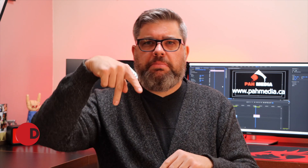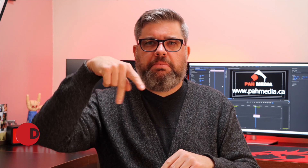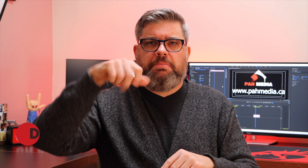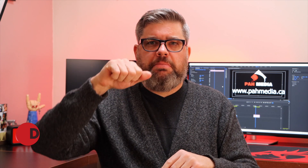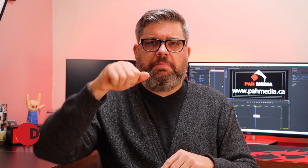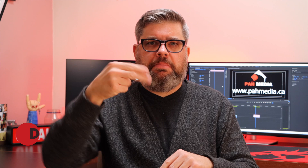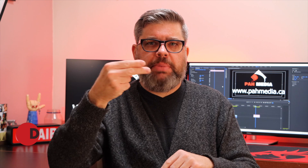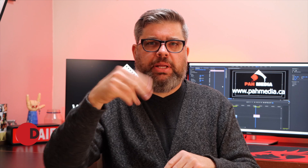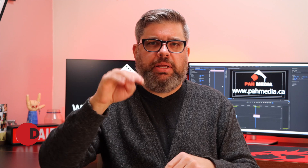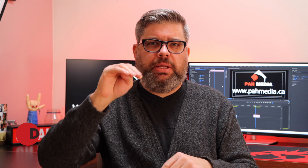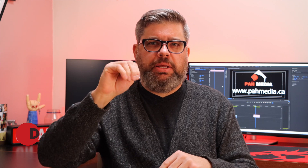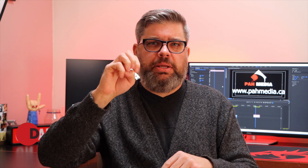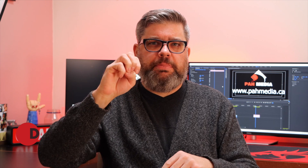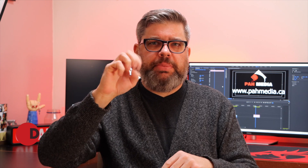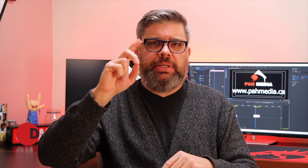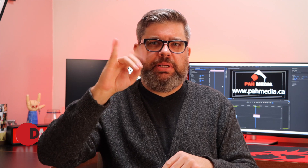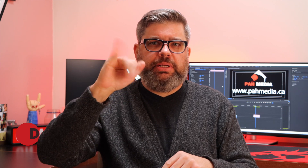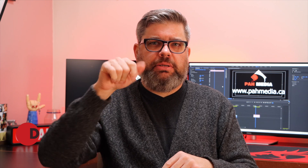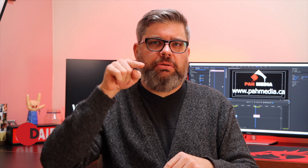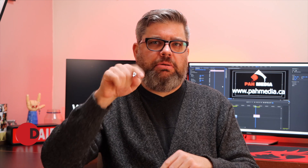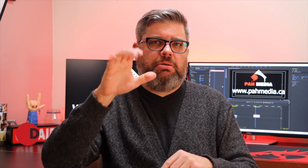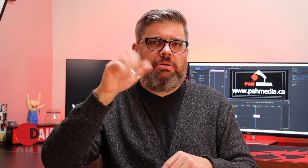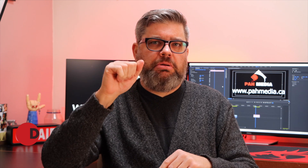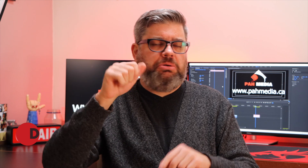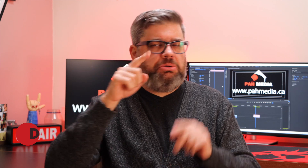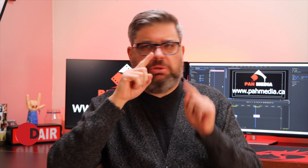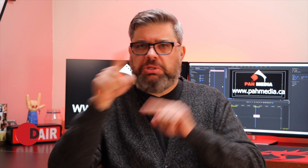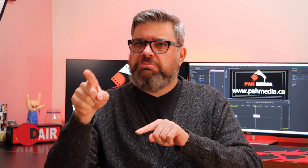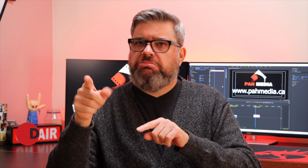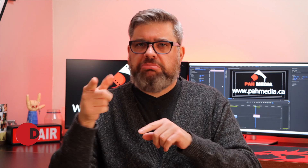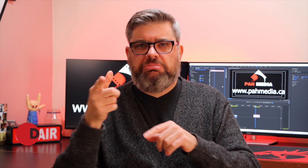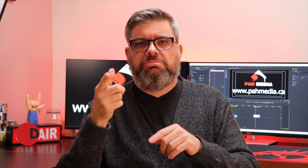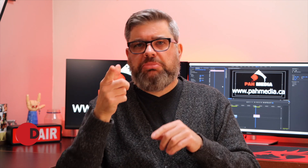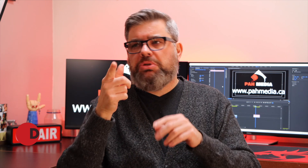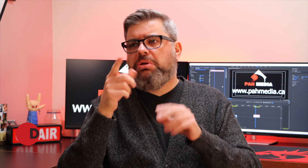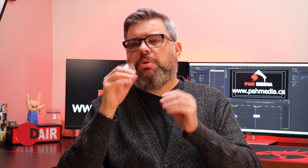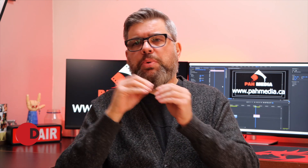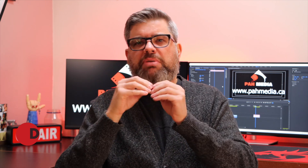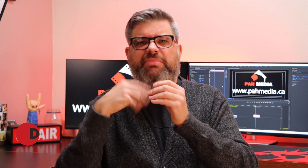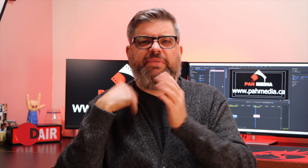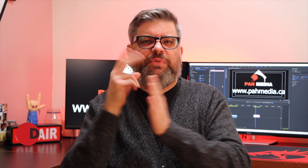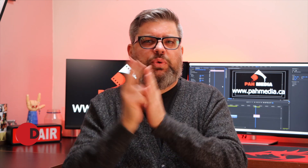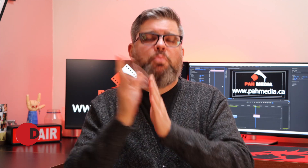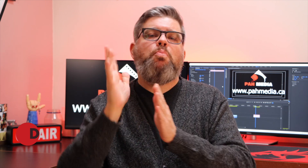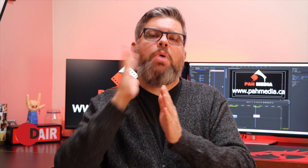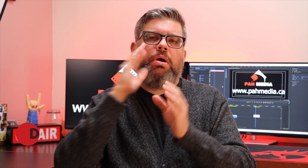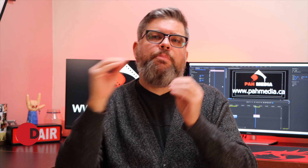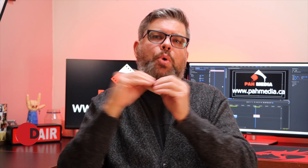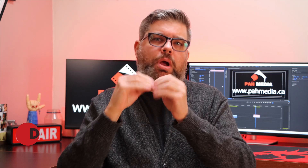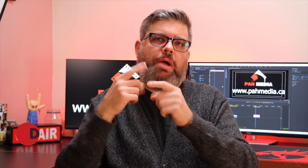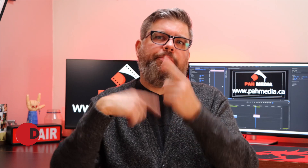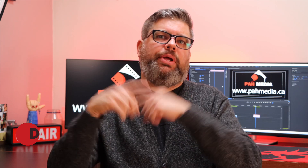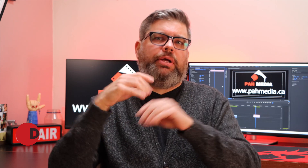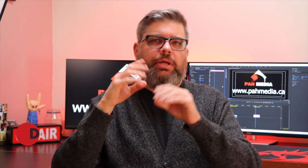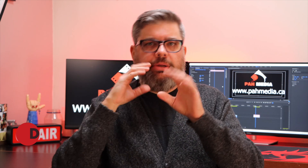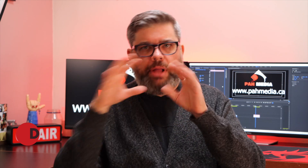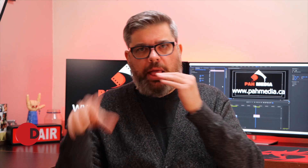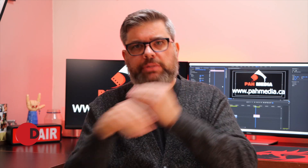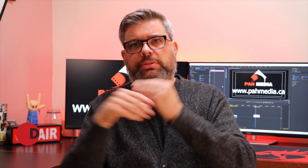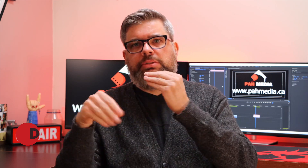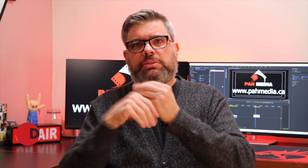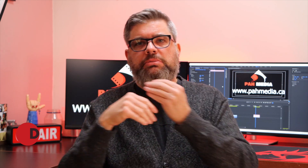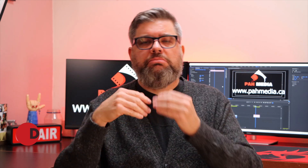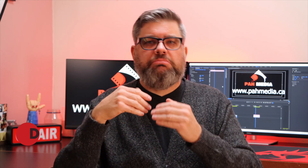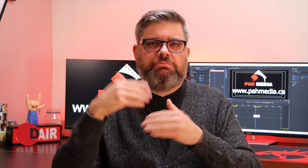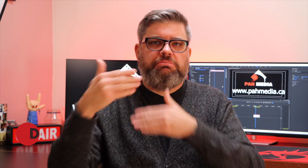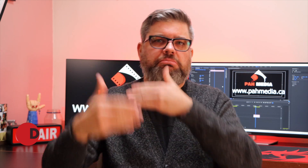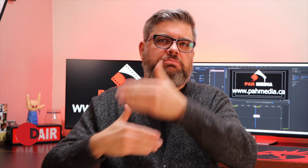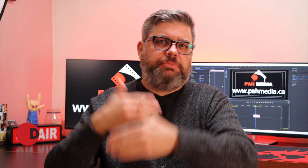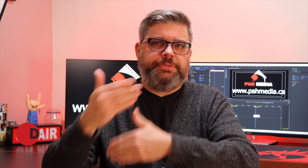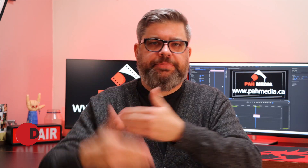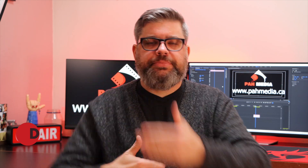On PAHmedia.ca I will be posting more videos.